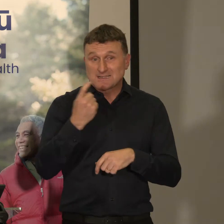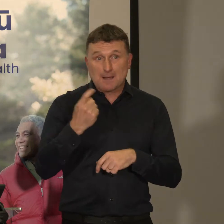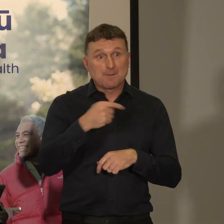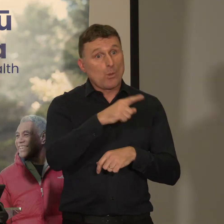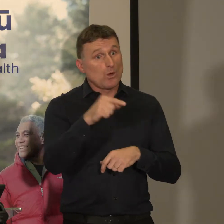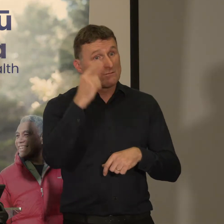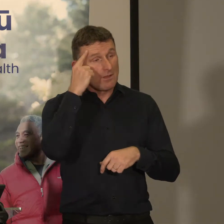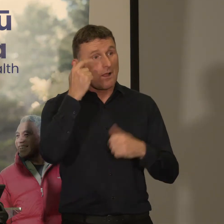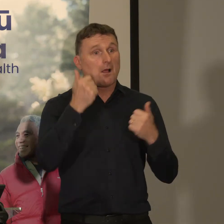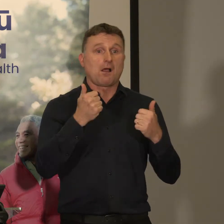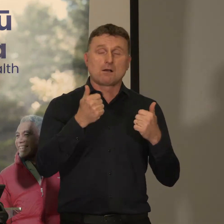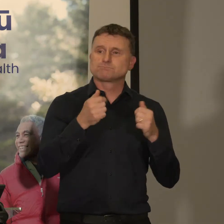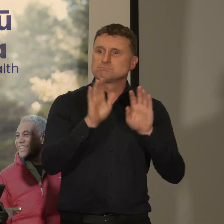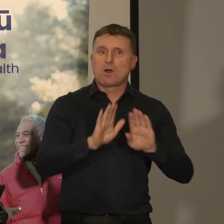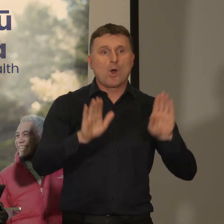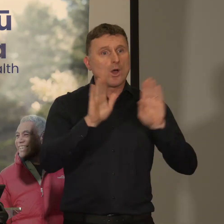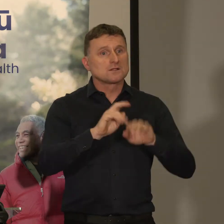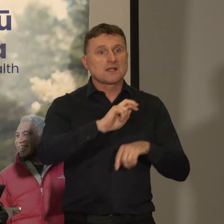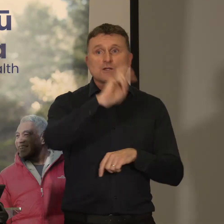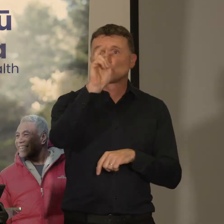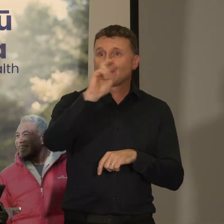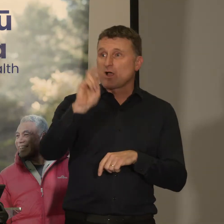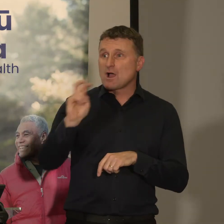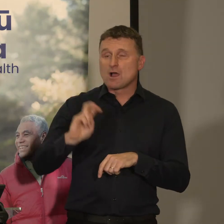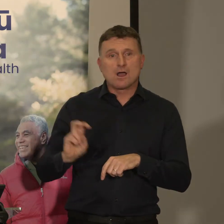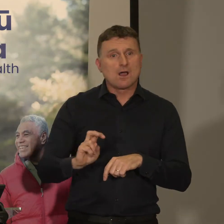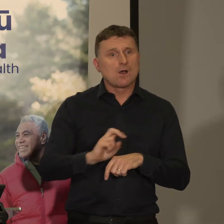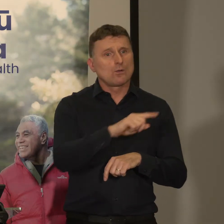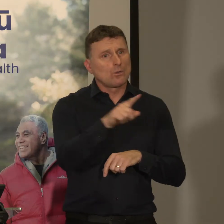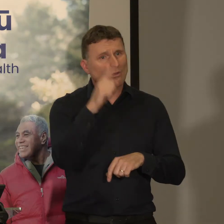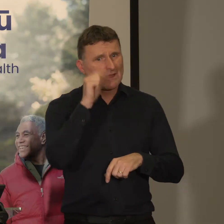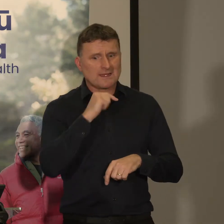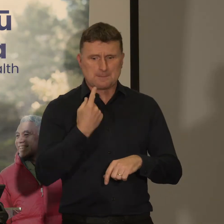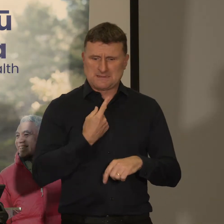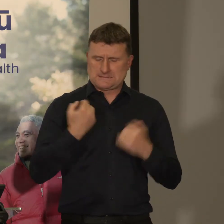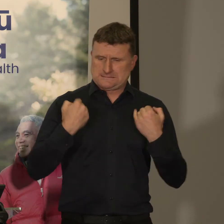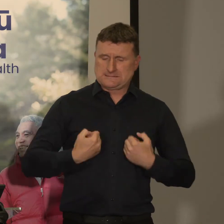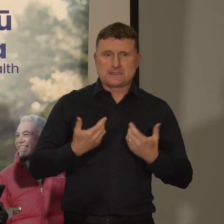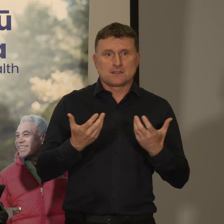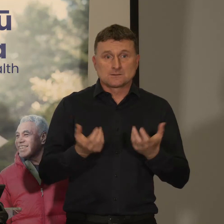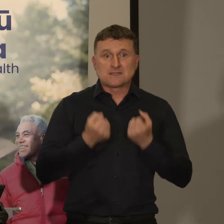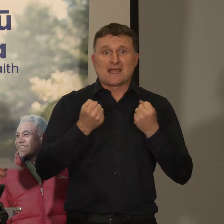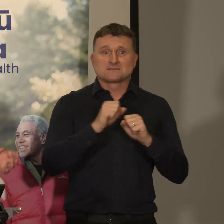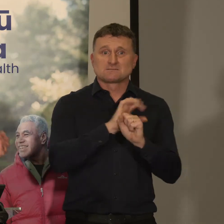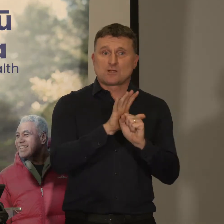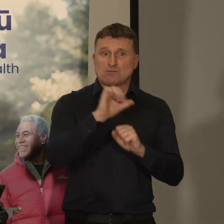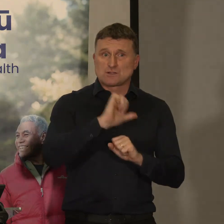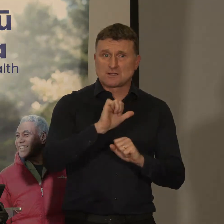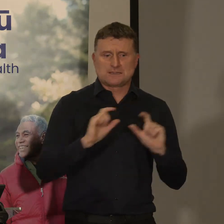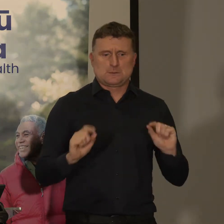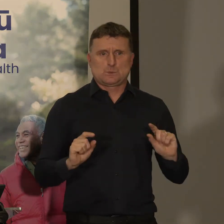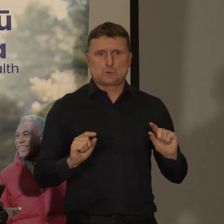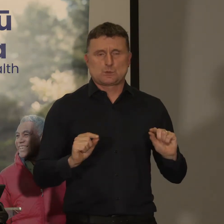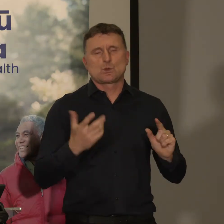and particularly thinking about travelling for holidays, it's important to think about what you would do if you got